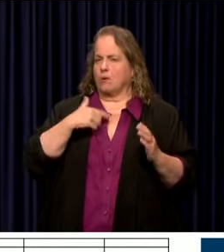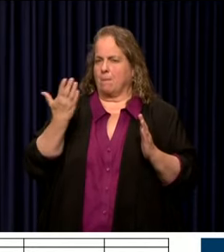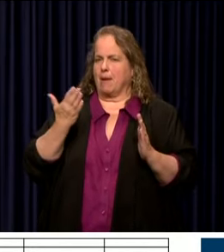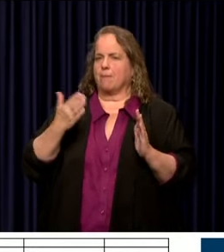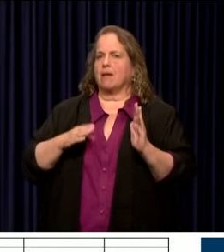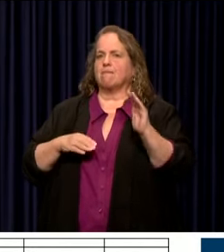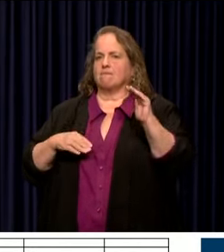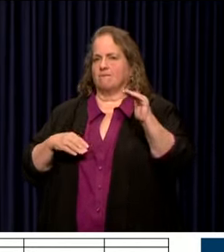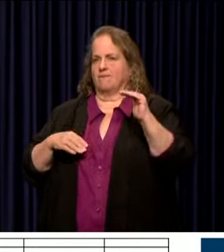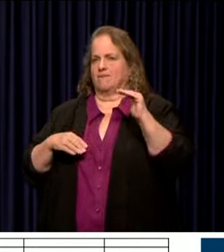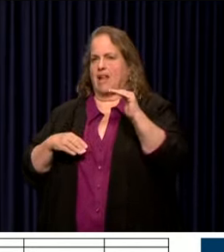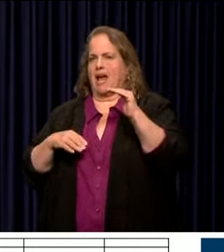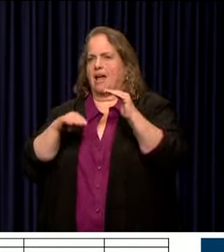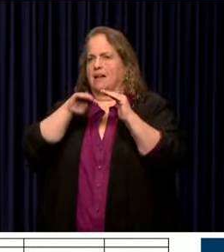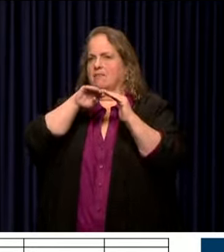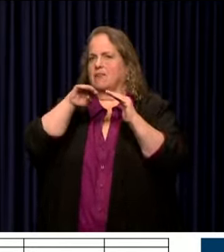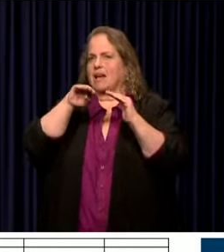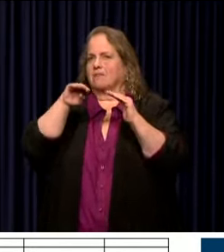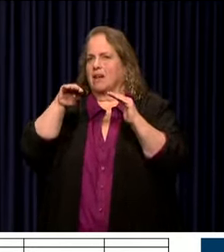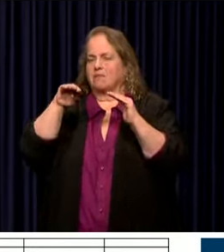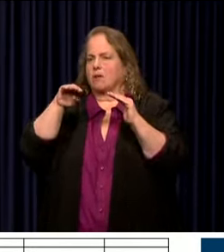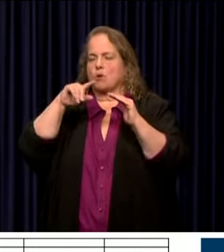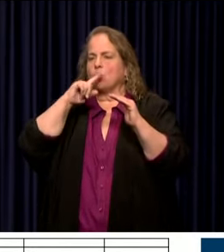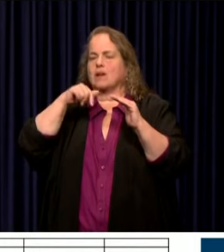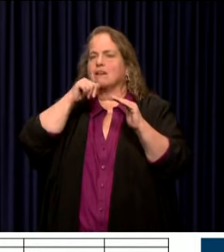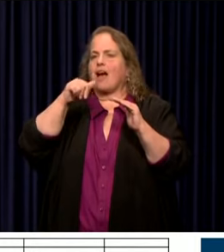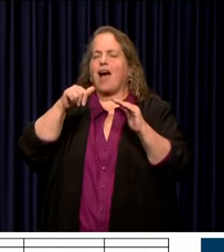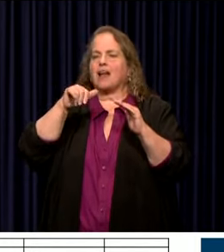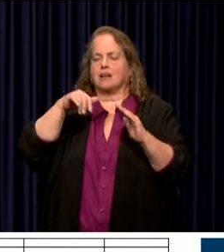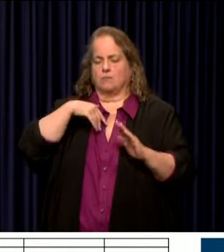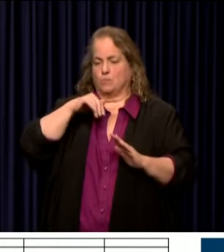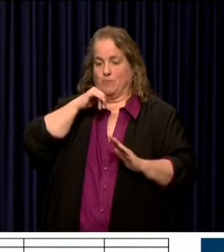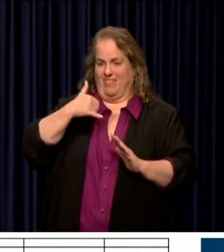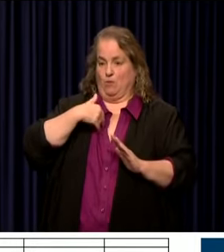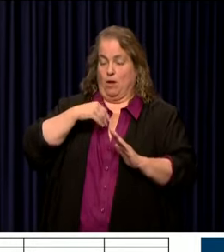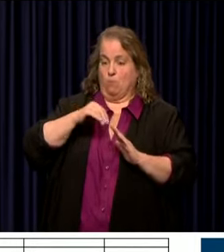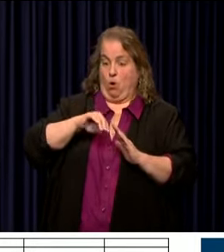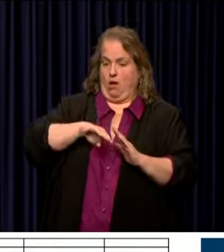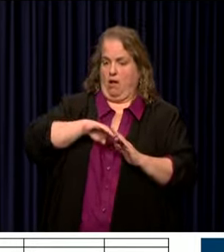LET'S BE MORE LIKE ST. LOUIS. SO NOW THAT WE KNOW WE'RE NOT PHILADELPHIA, LET'S LOOK AT